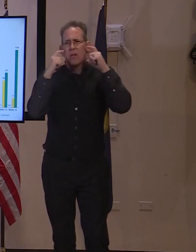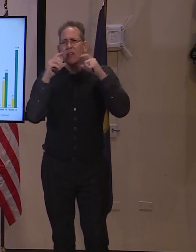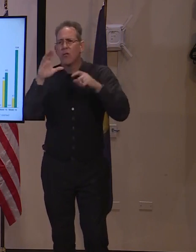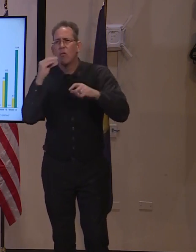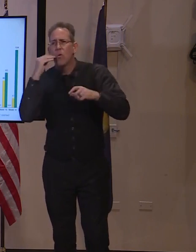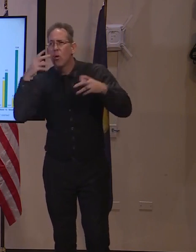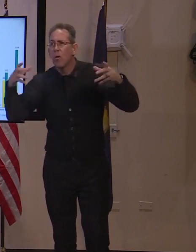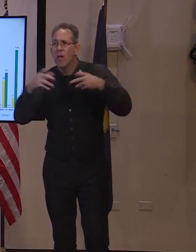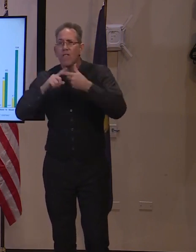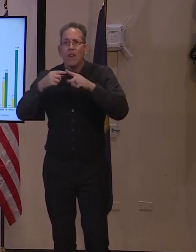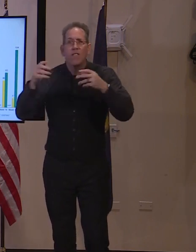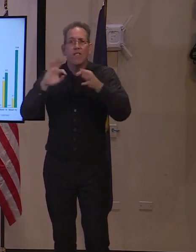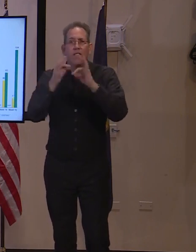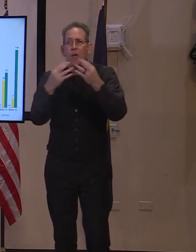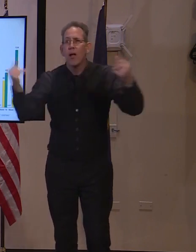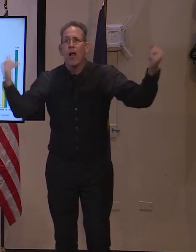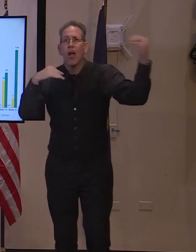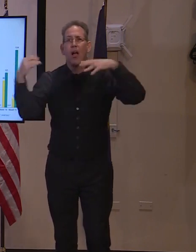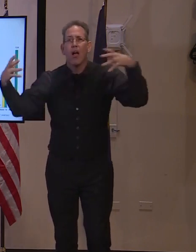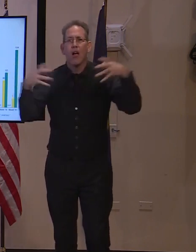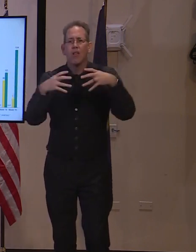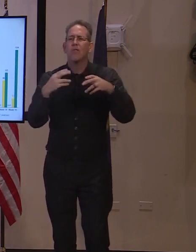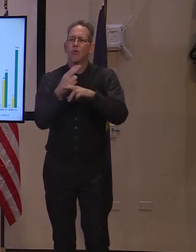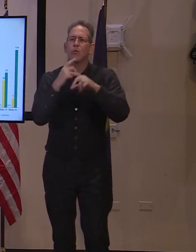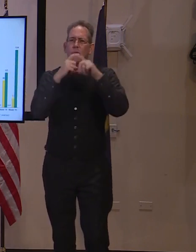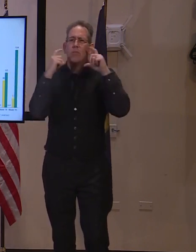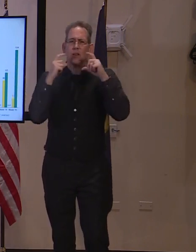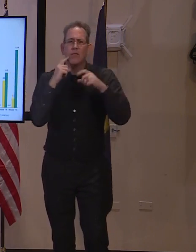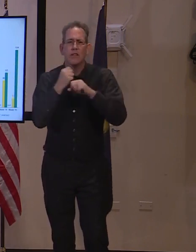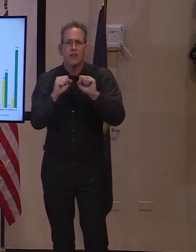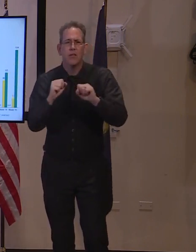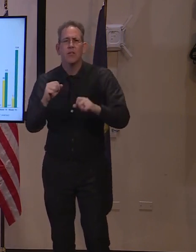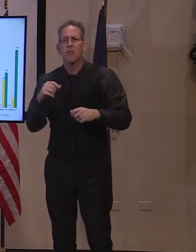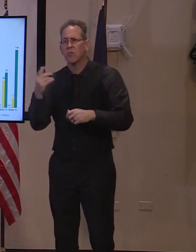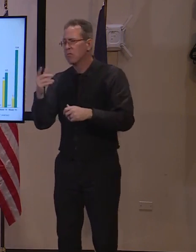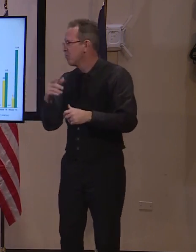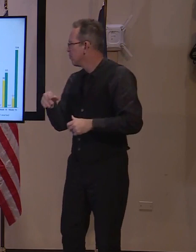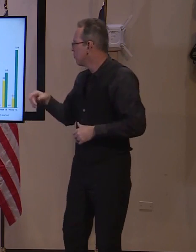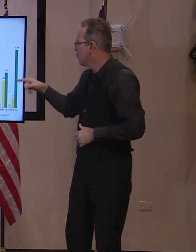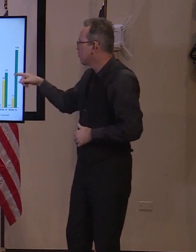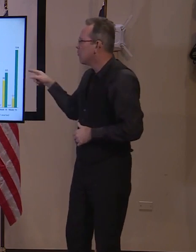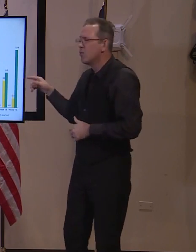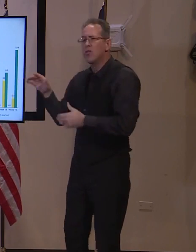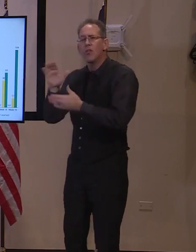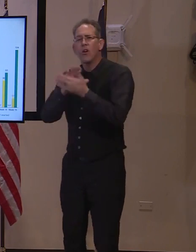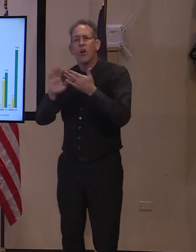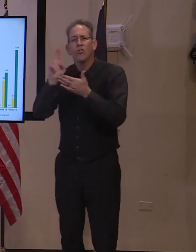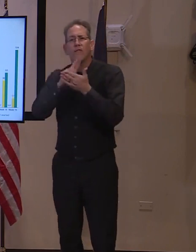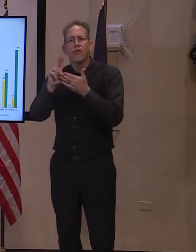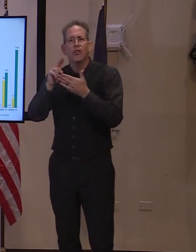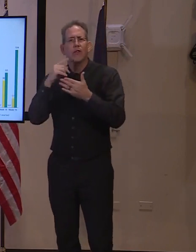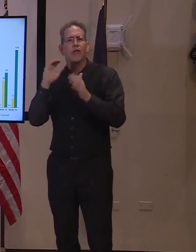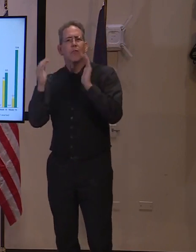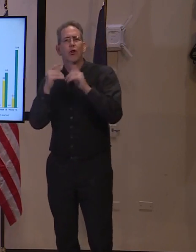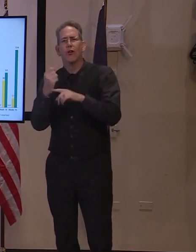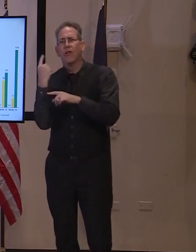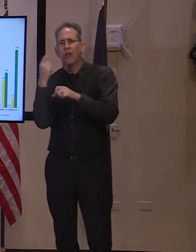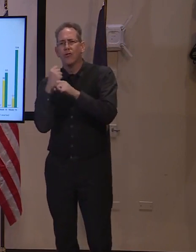see we had 100 and four cases this week. That is the most that we've reported in a single week just by a single case. We had 100 and three earlier in the